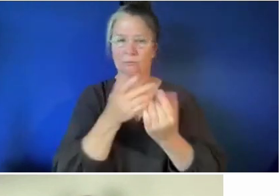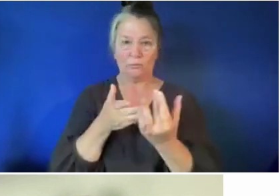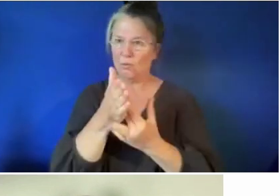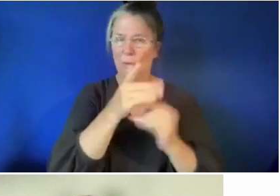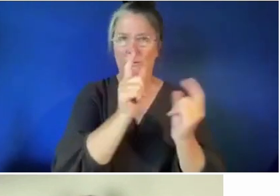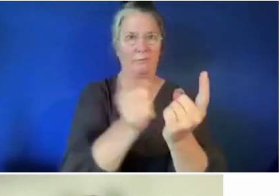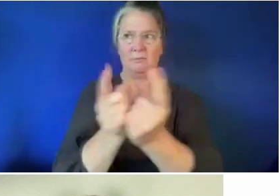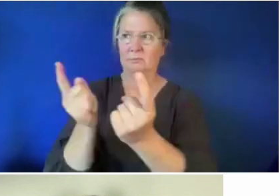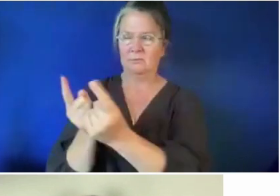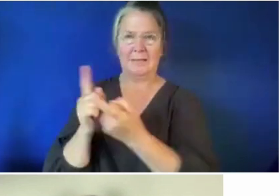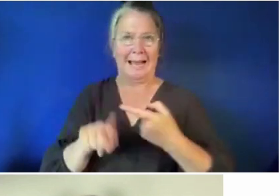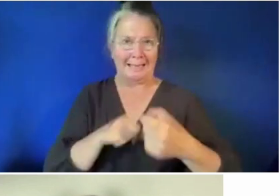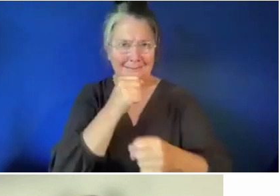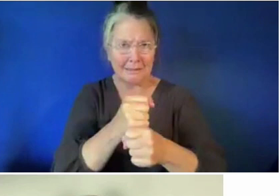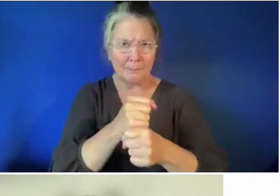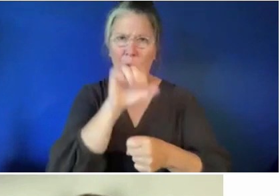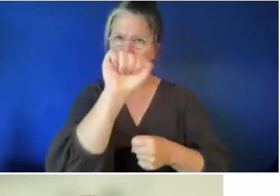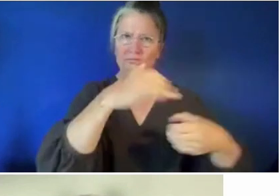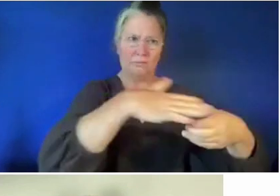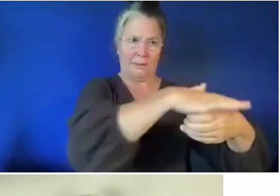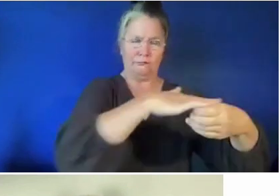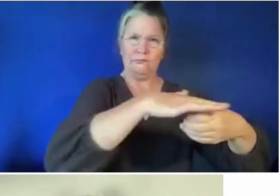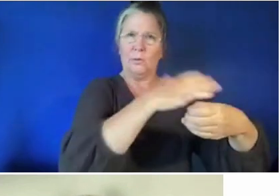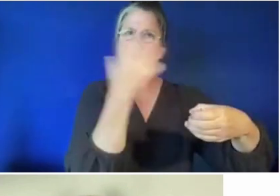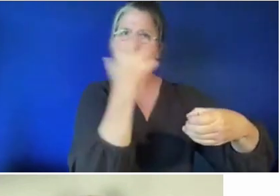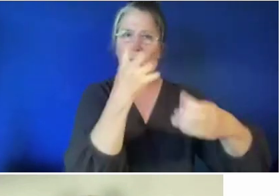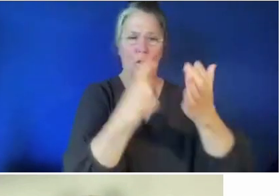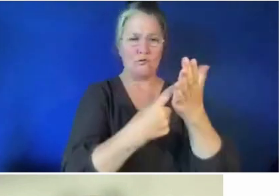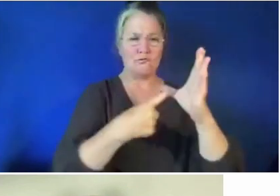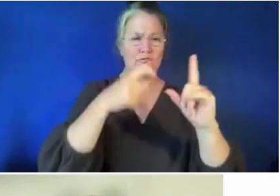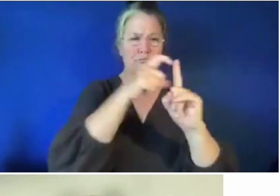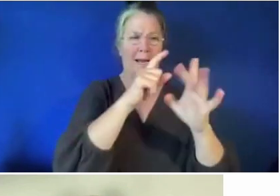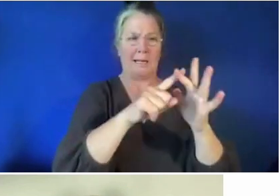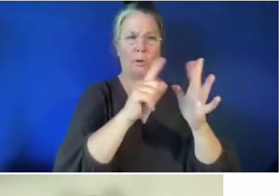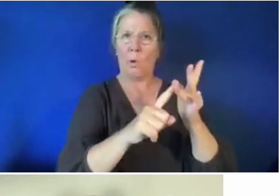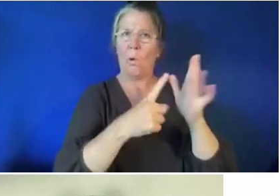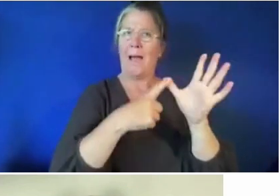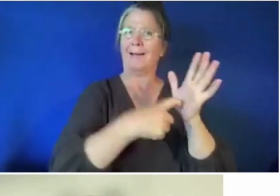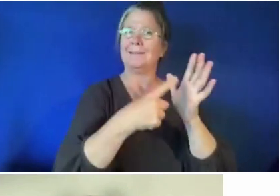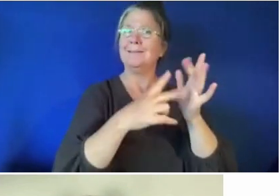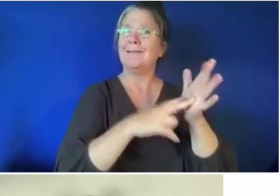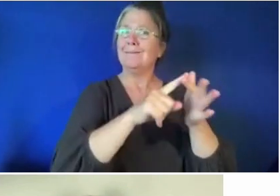Yours of course is a very pertinent one. There are as well as very spiky,